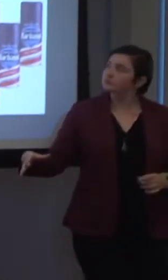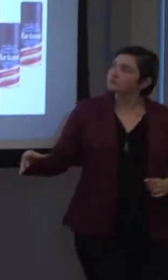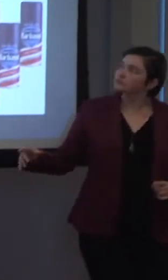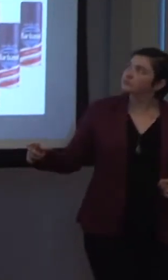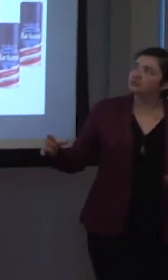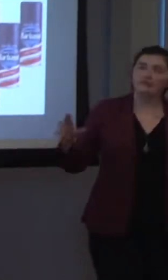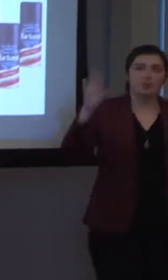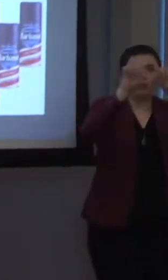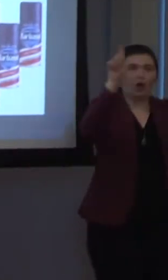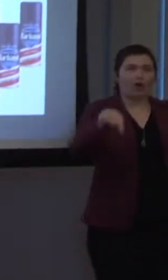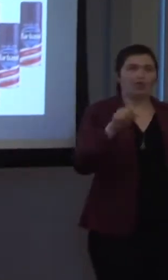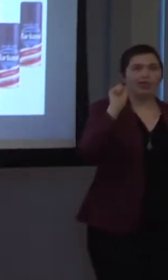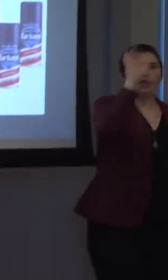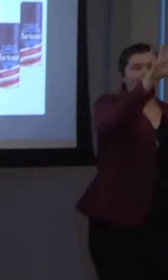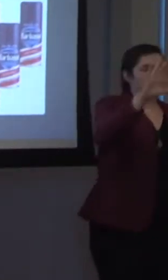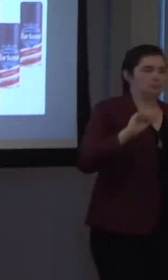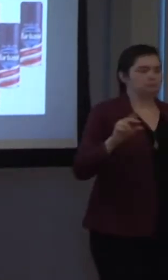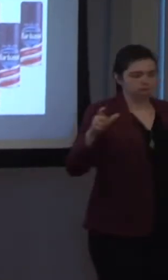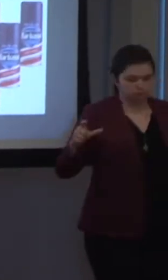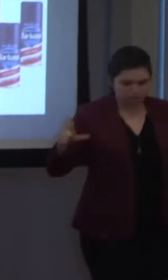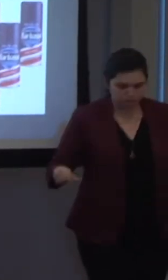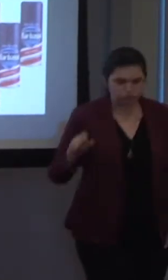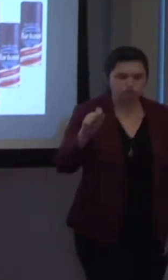so students could then easily drop it, in a sense.